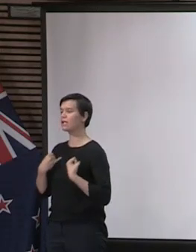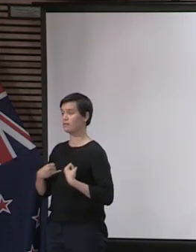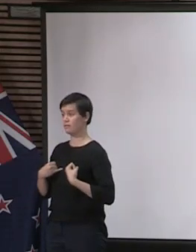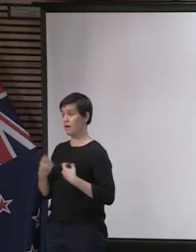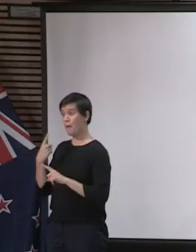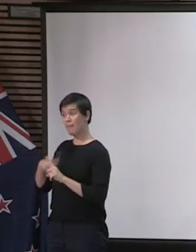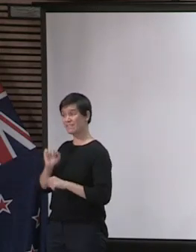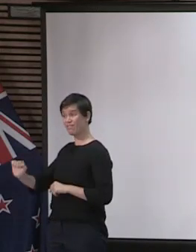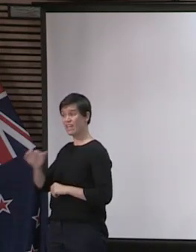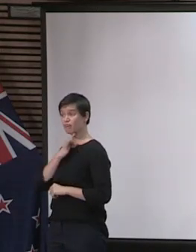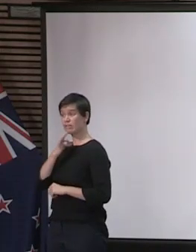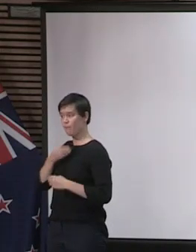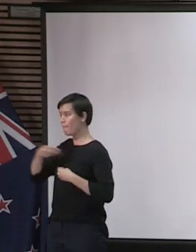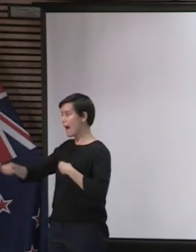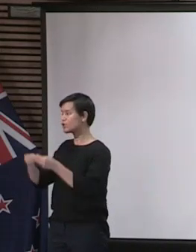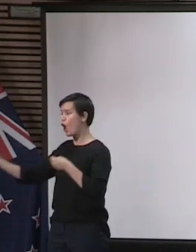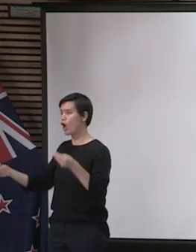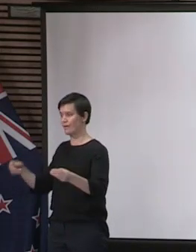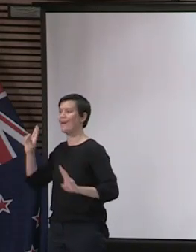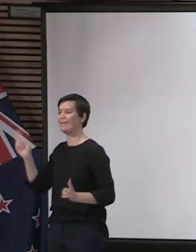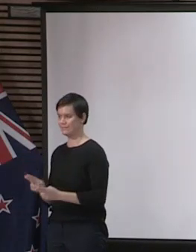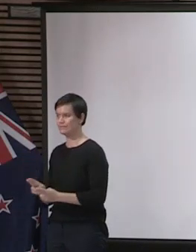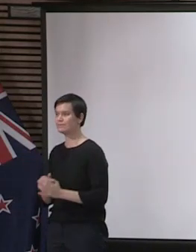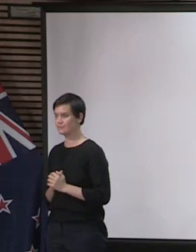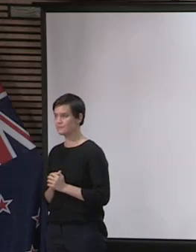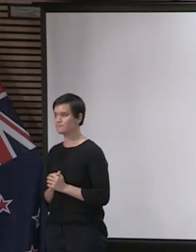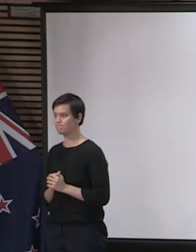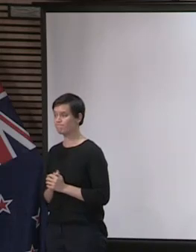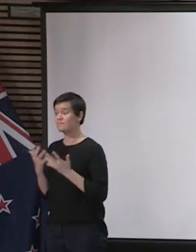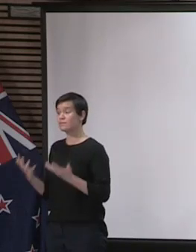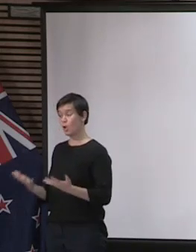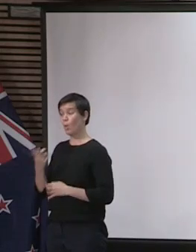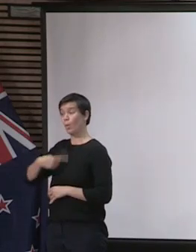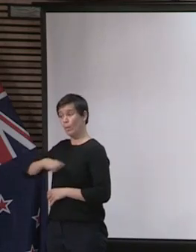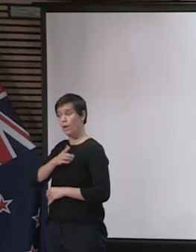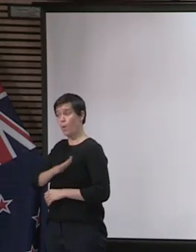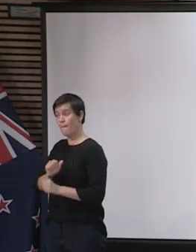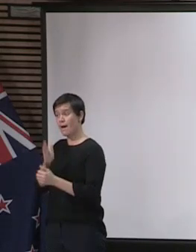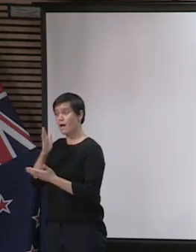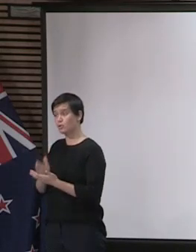don't tend to pass the virus on to adults. There are two key public health principles